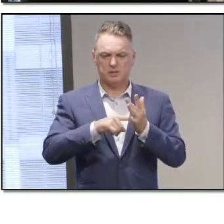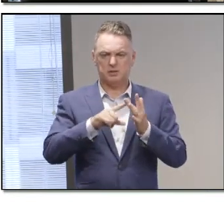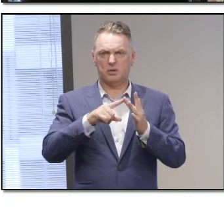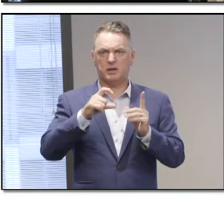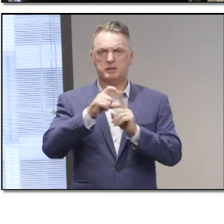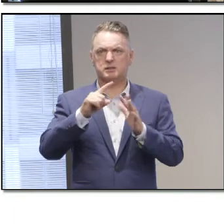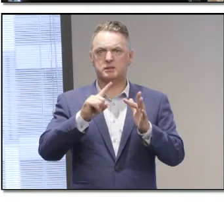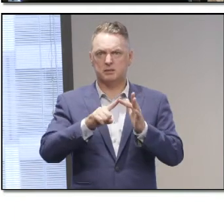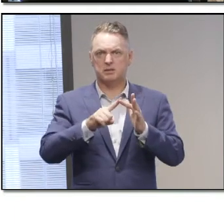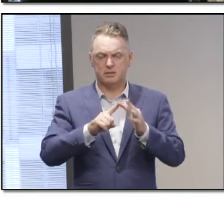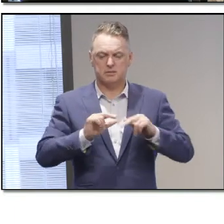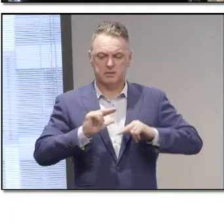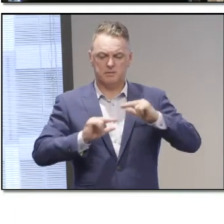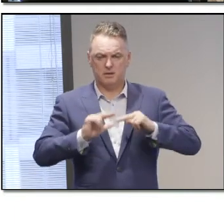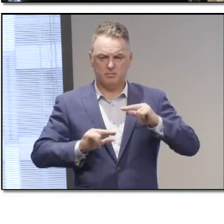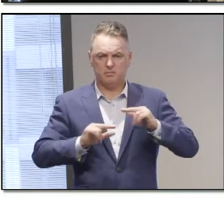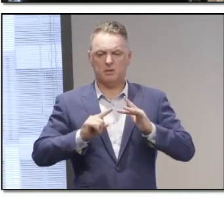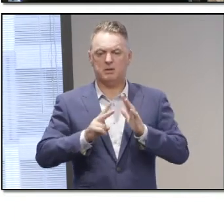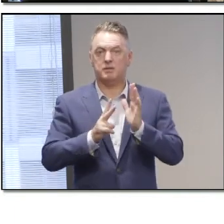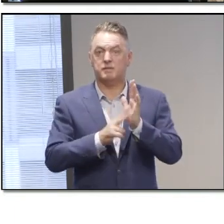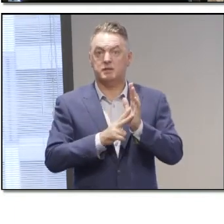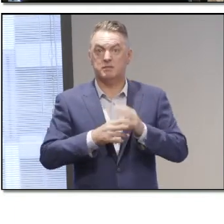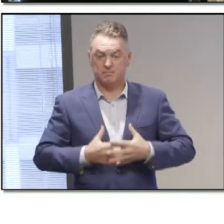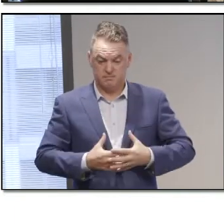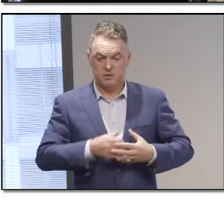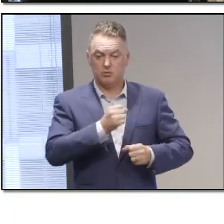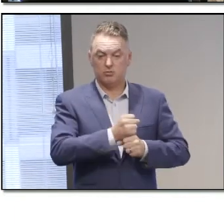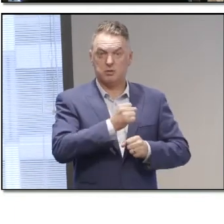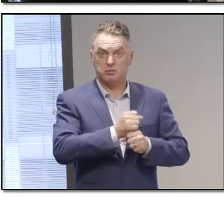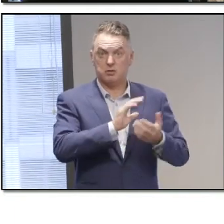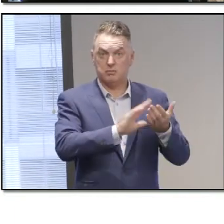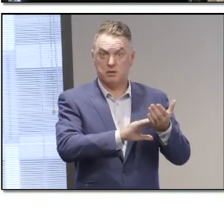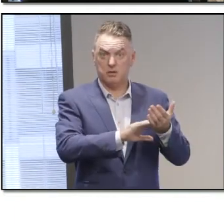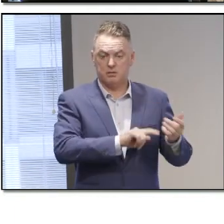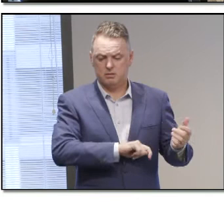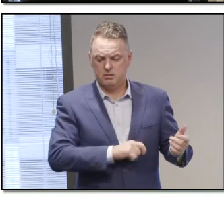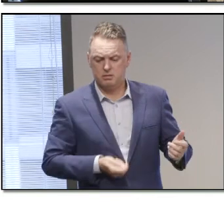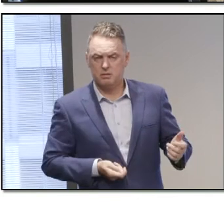to the toxicants that the great-grandmother is exposed to and so there's direct line of